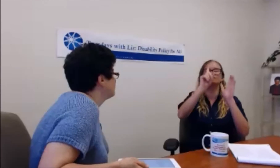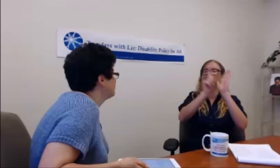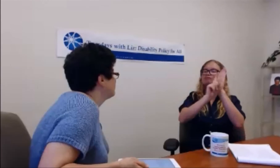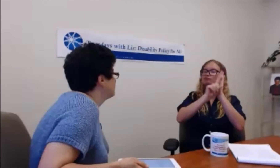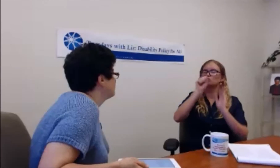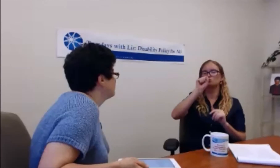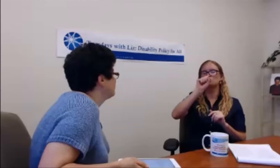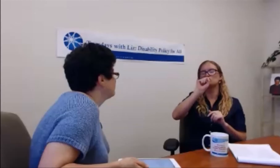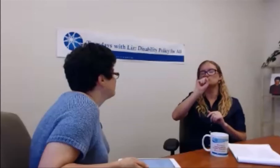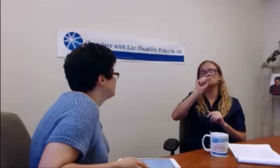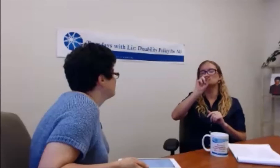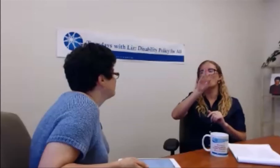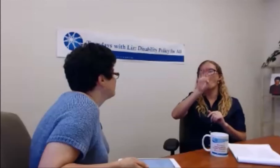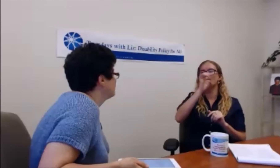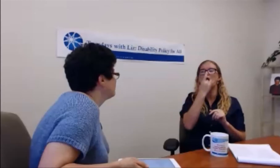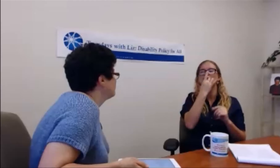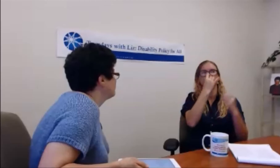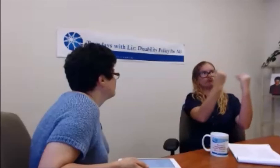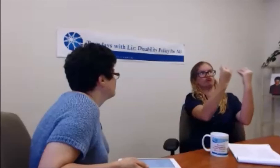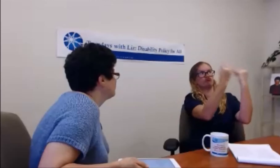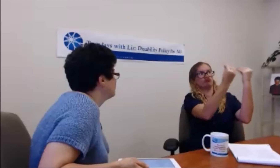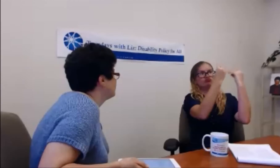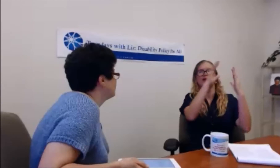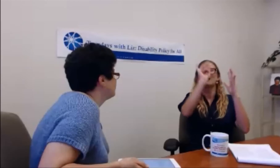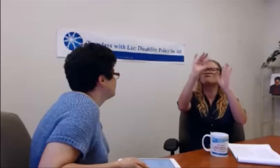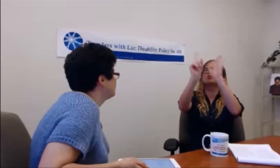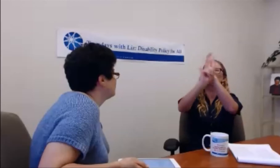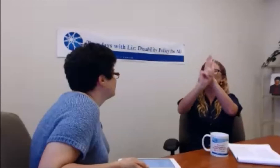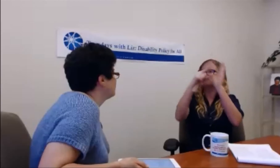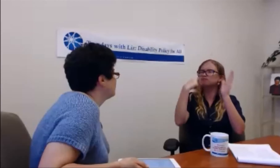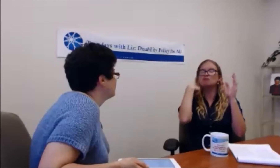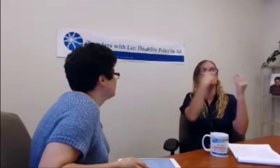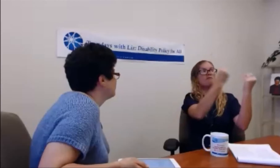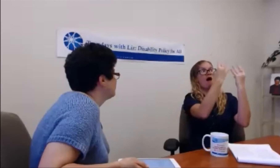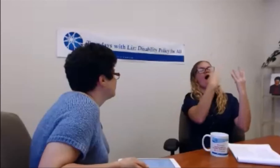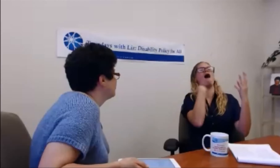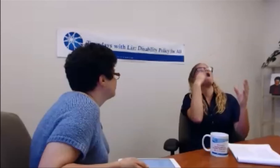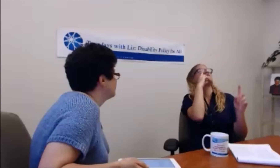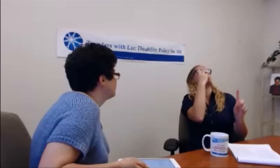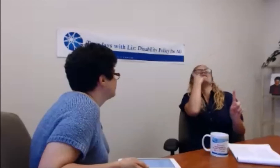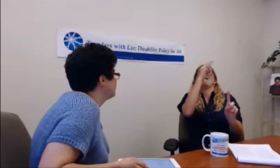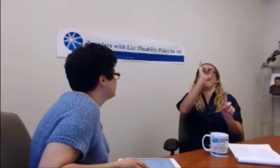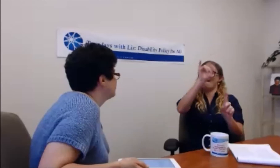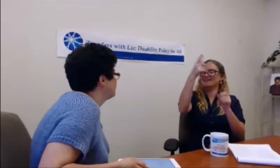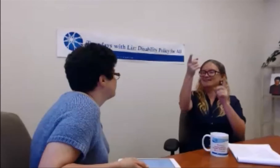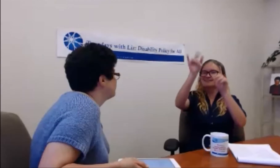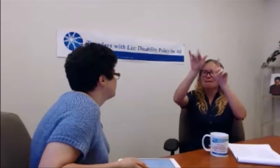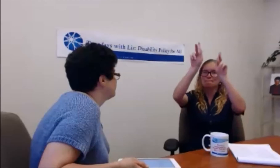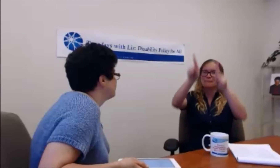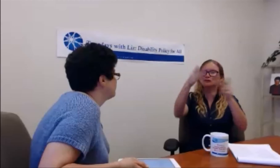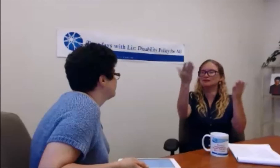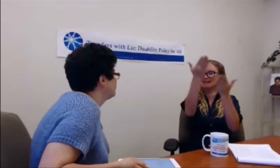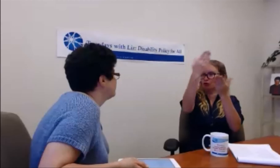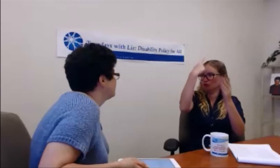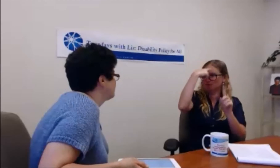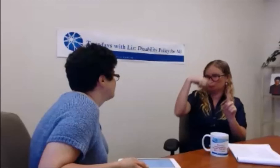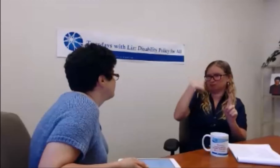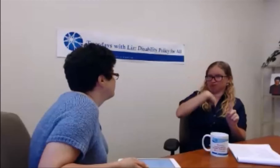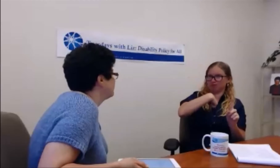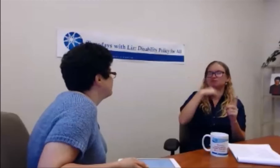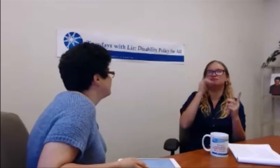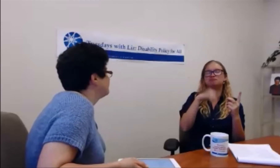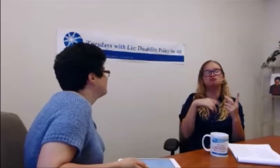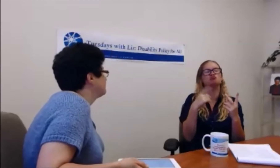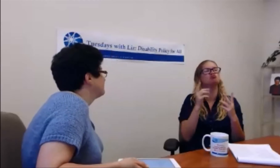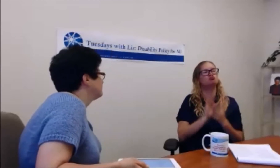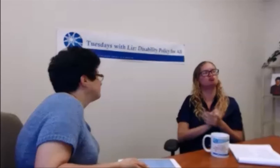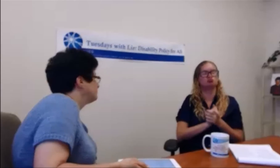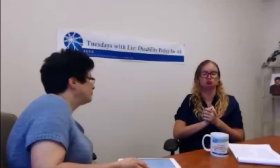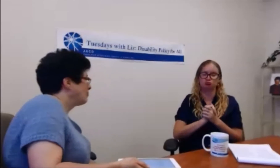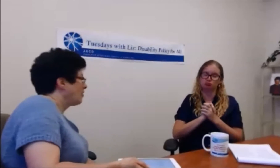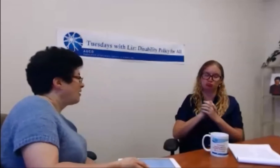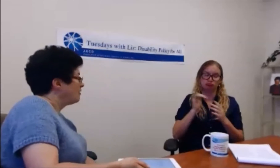to alarms Strobe Lights- if there’s an alarm, I recognize, and see it the person, like myself,